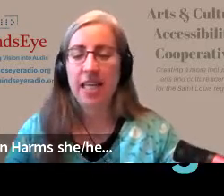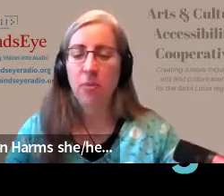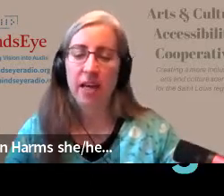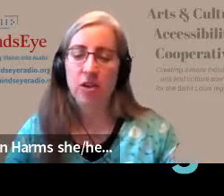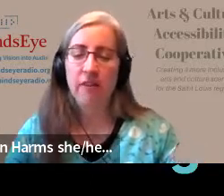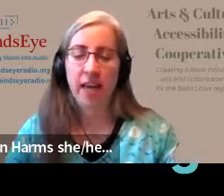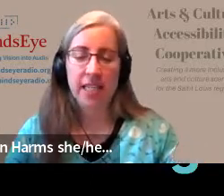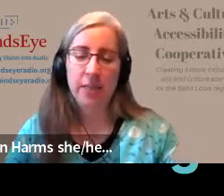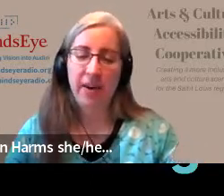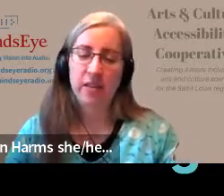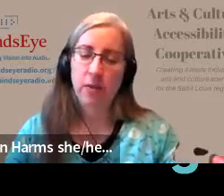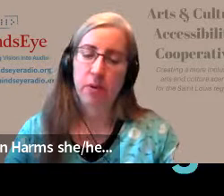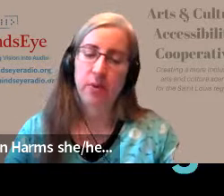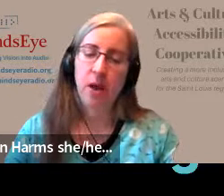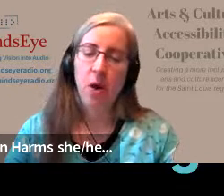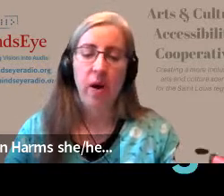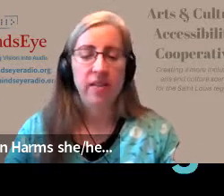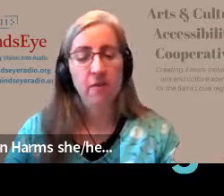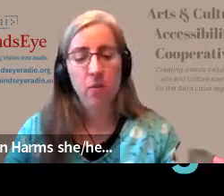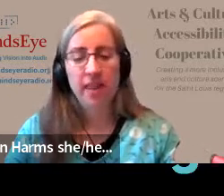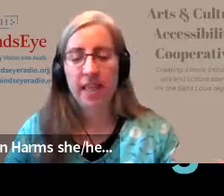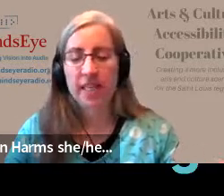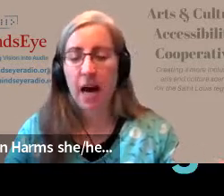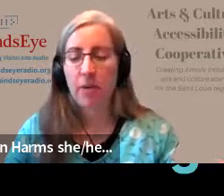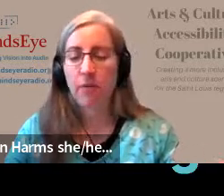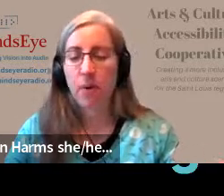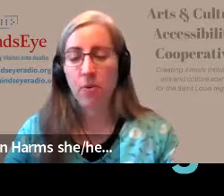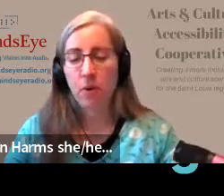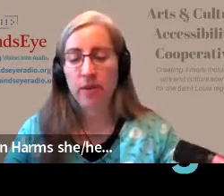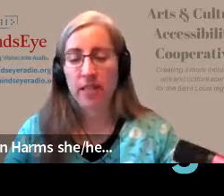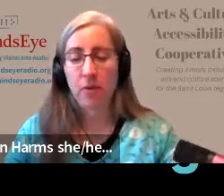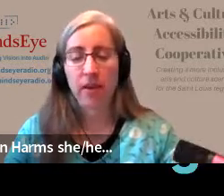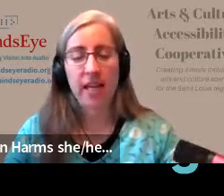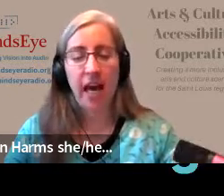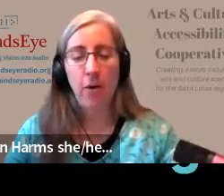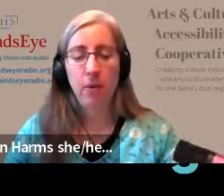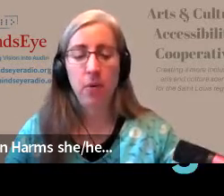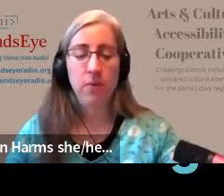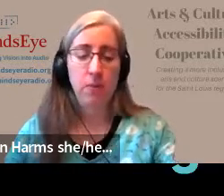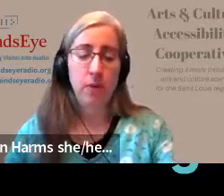worked for the blues. One thing common is the ability to help the blue